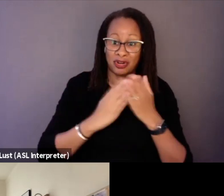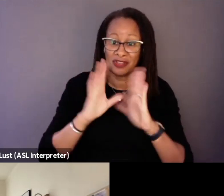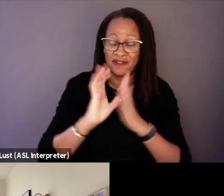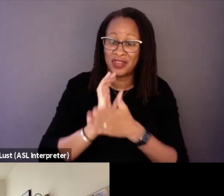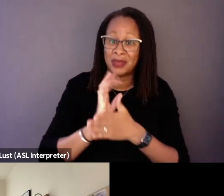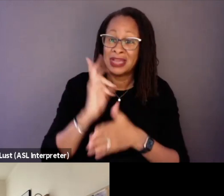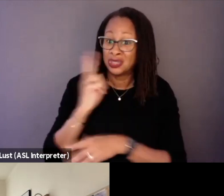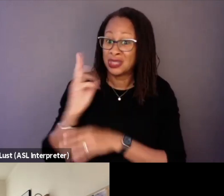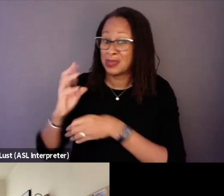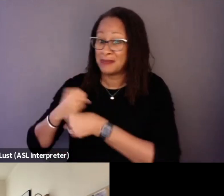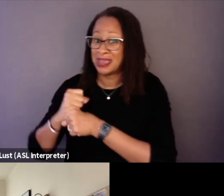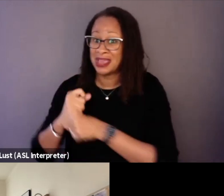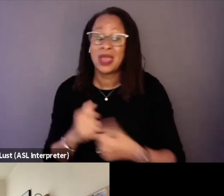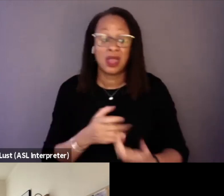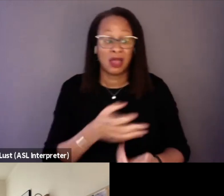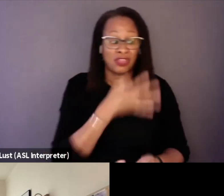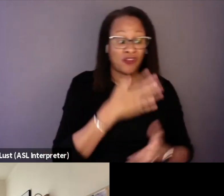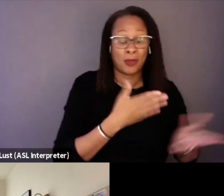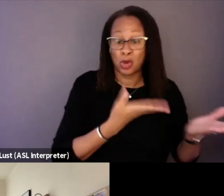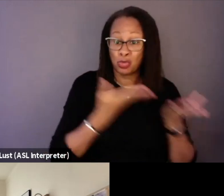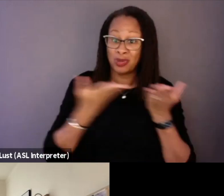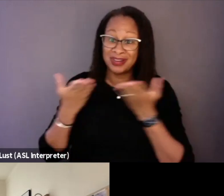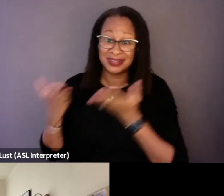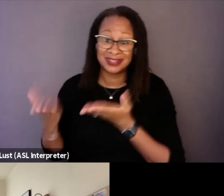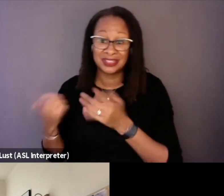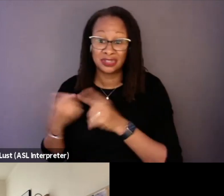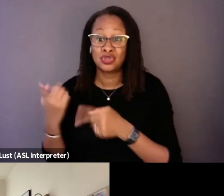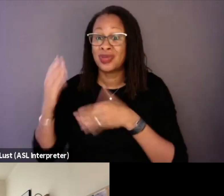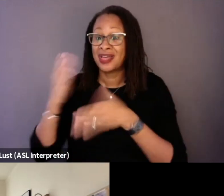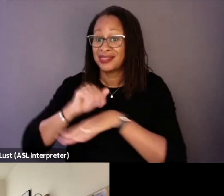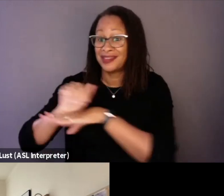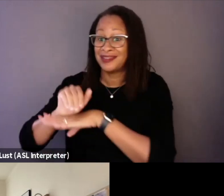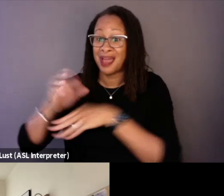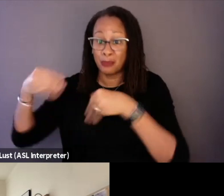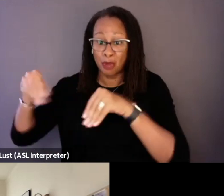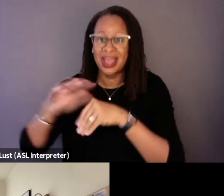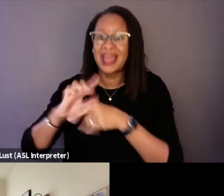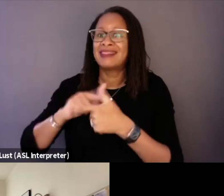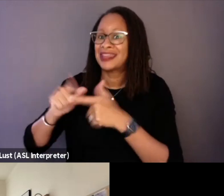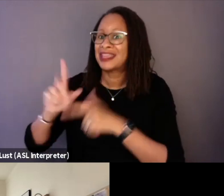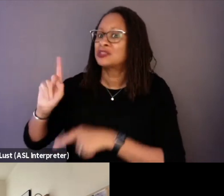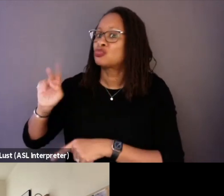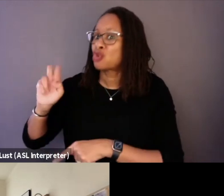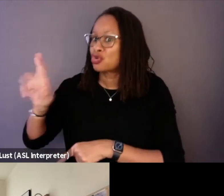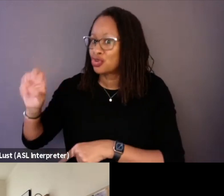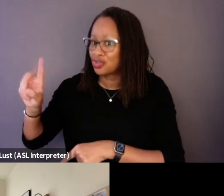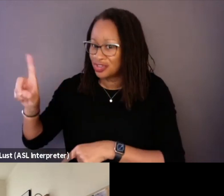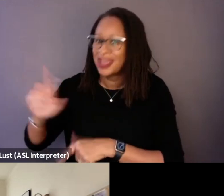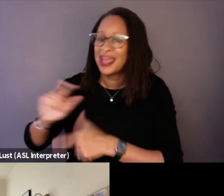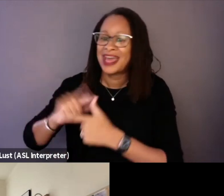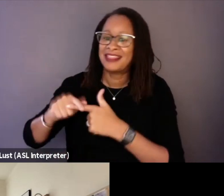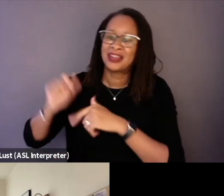The farmer brings the chat and then it gets brokered. You know what I mean? And then it goes into export and so forth.